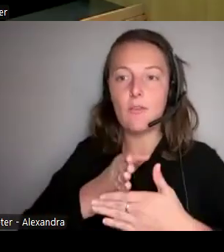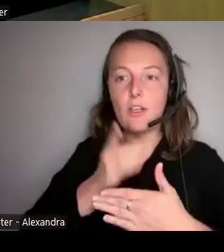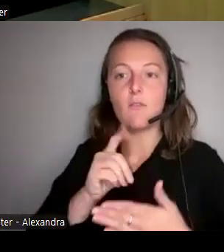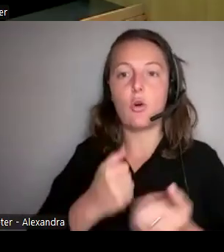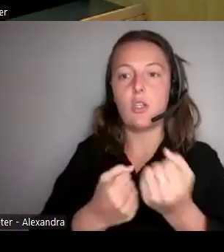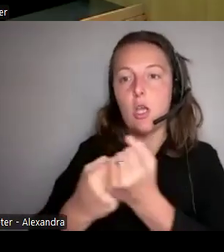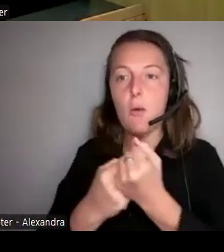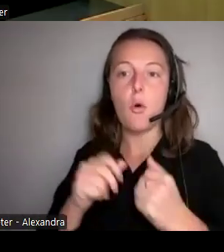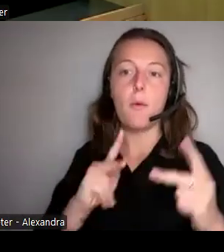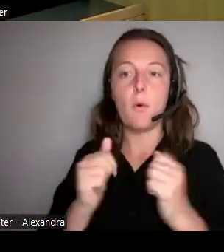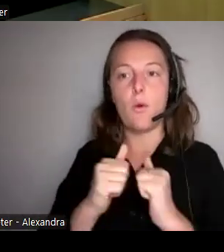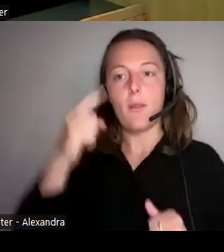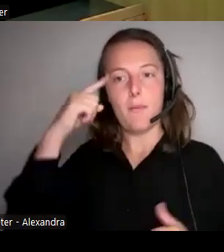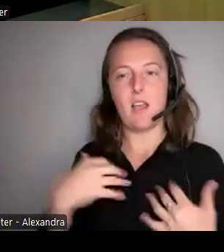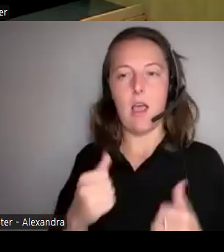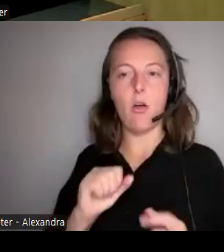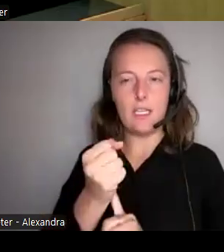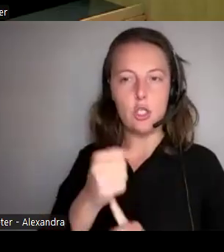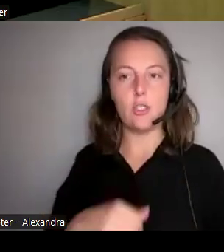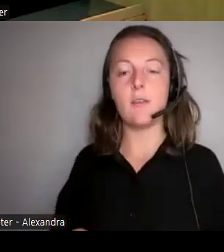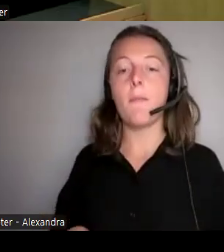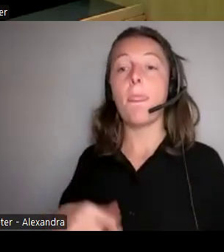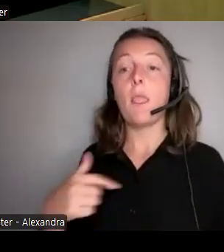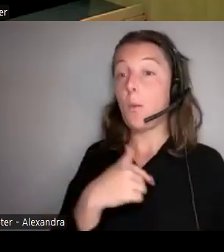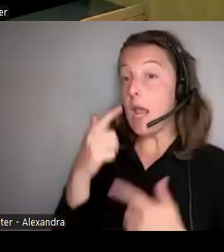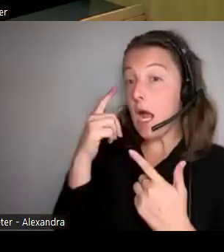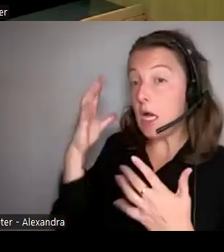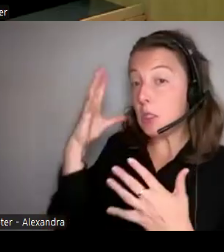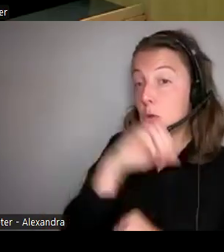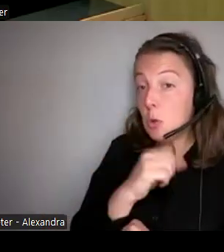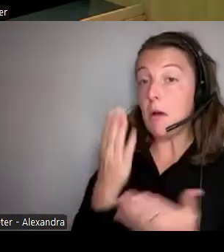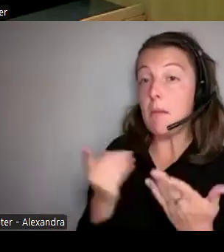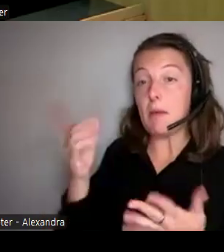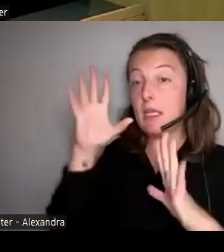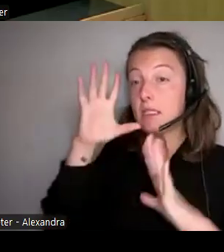conditions. Um, and we assume he might be also interested in behavioral treatment treatments,